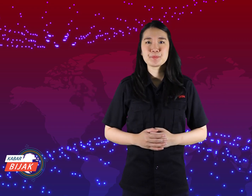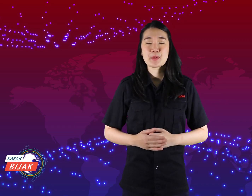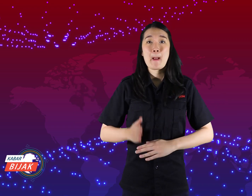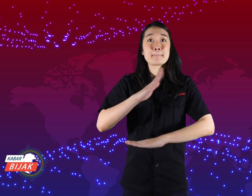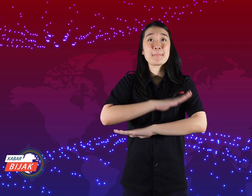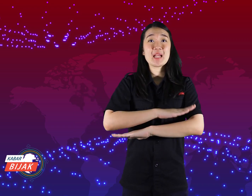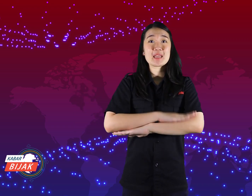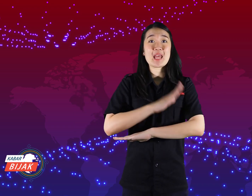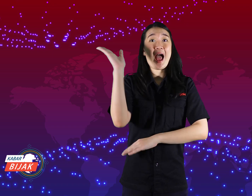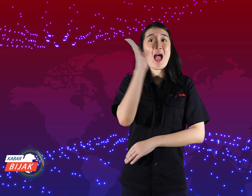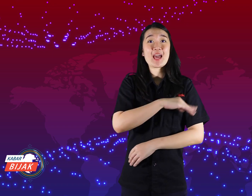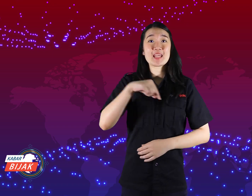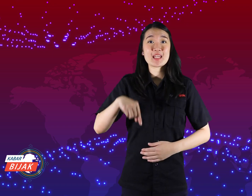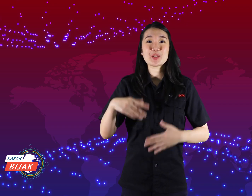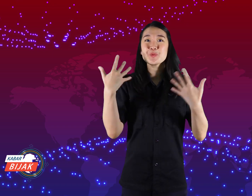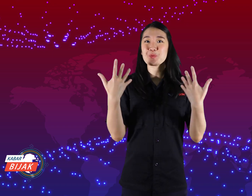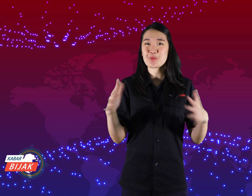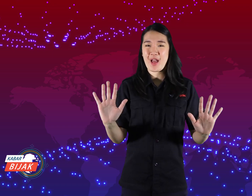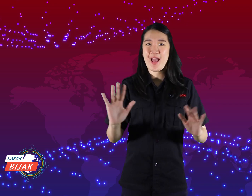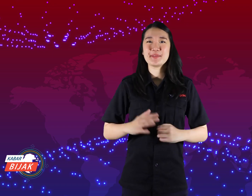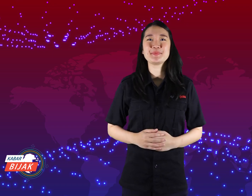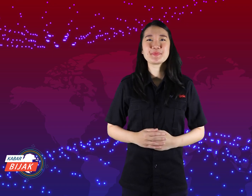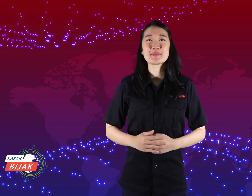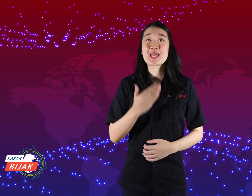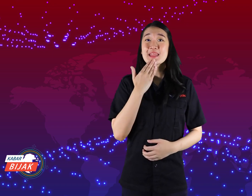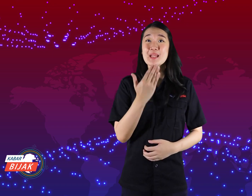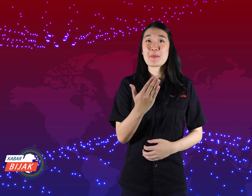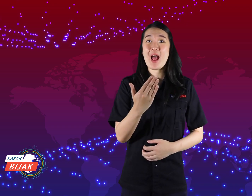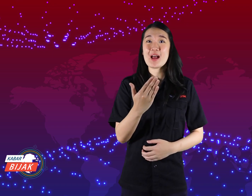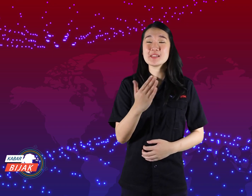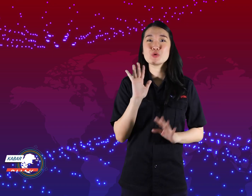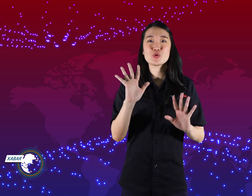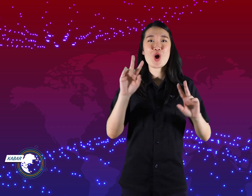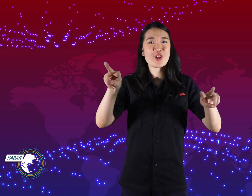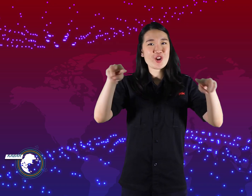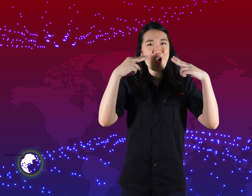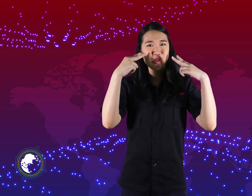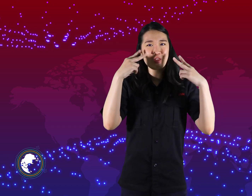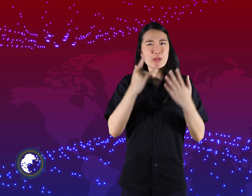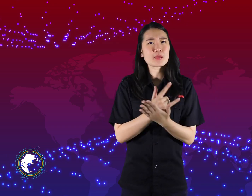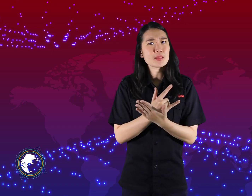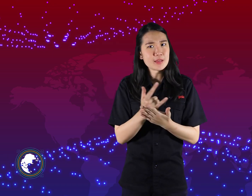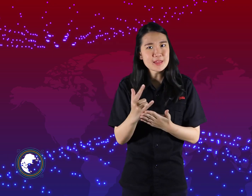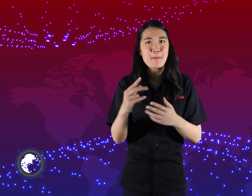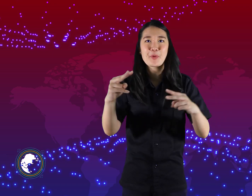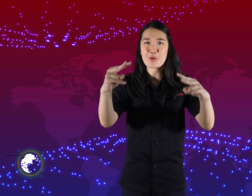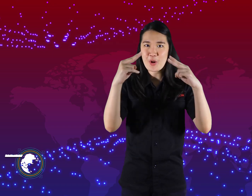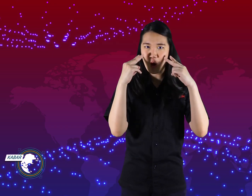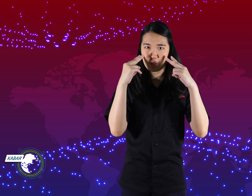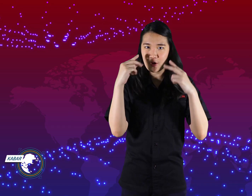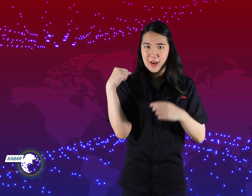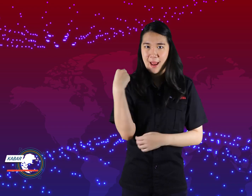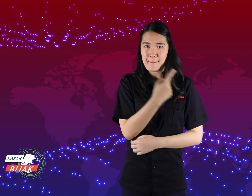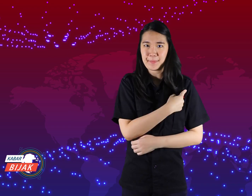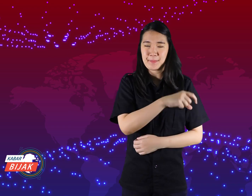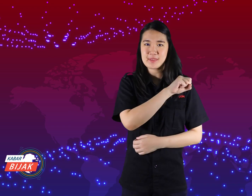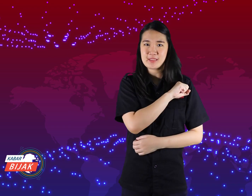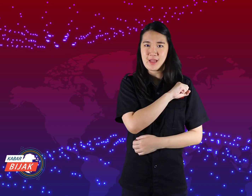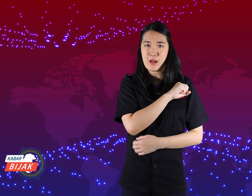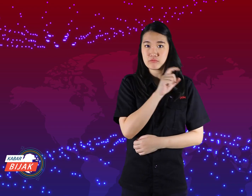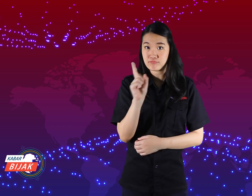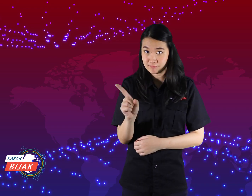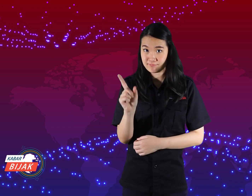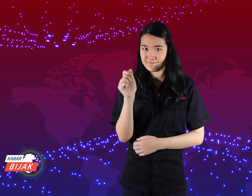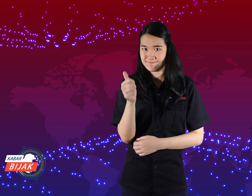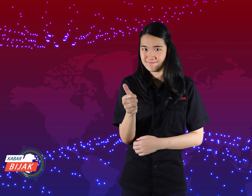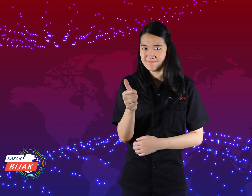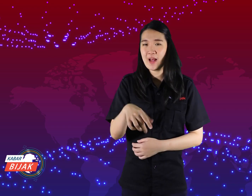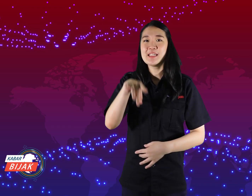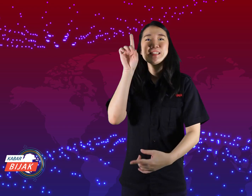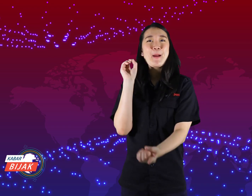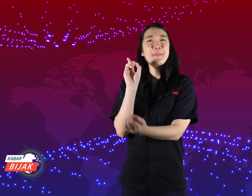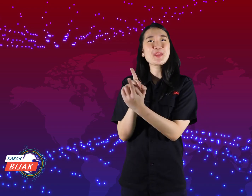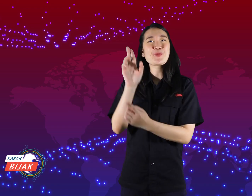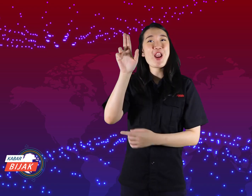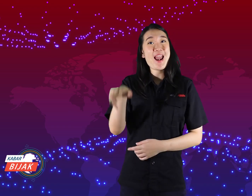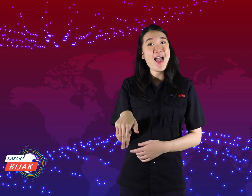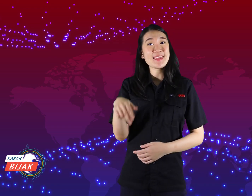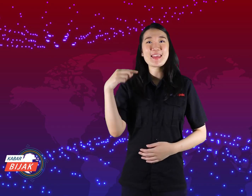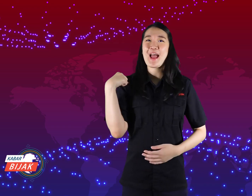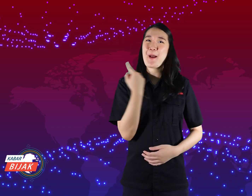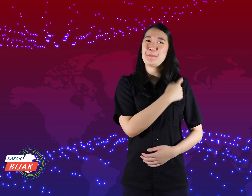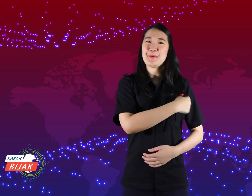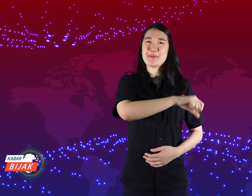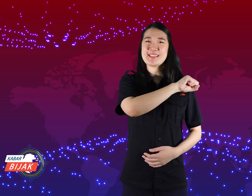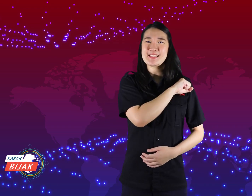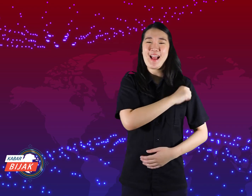That's all for today, thanks for watching. keep watching at KamiBijak. See you again.